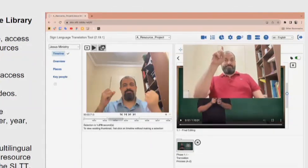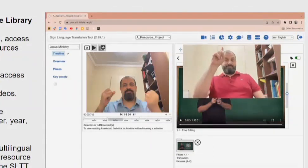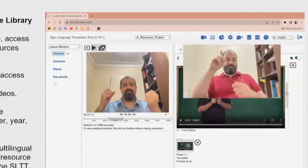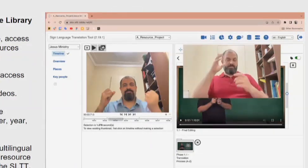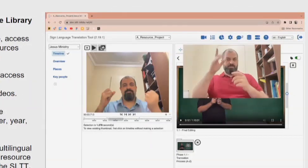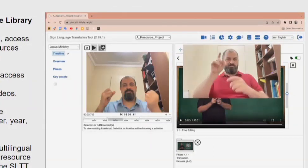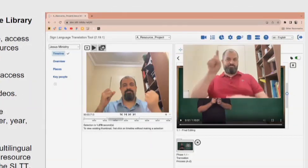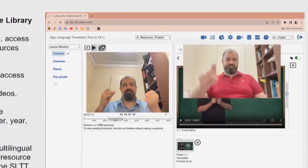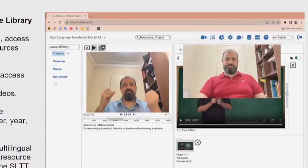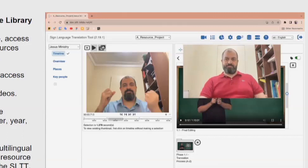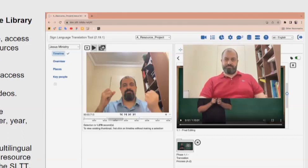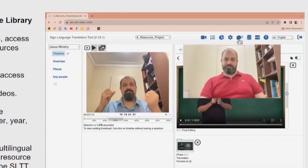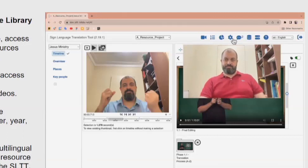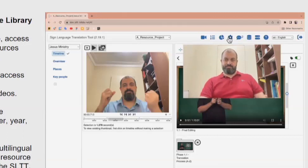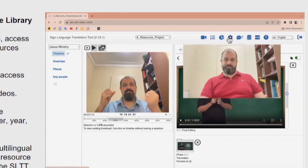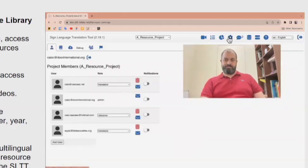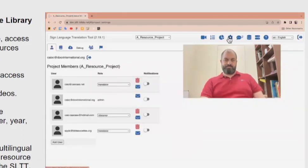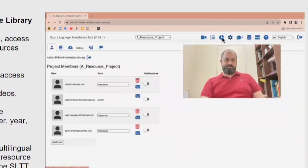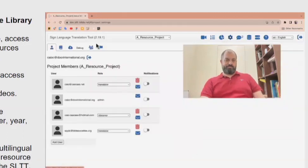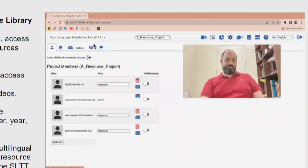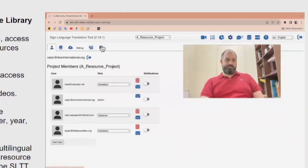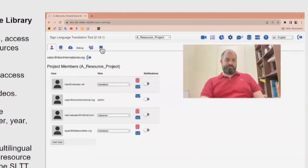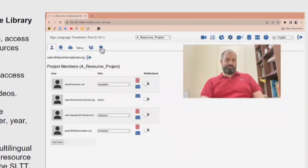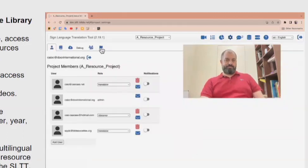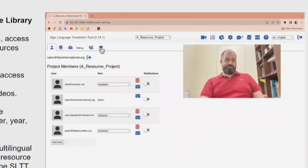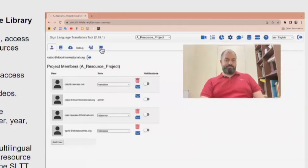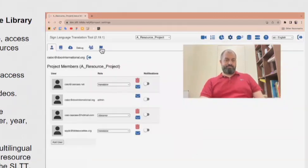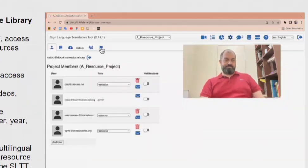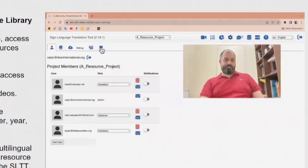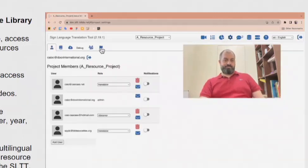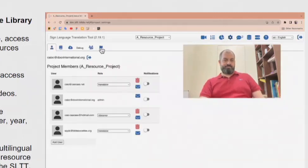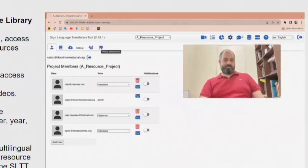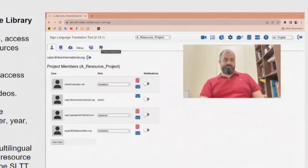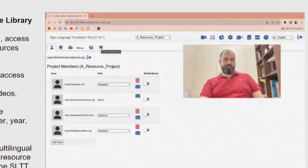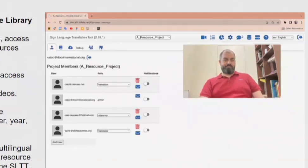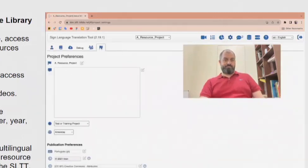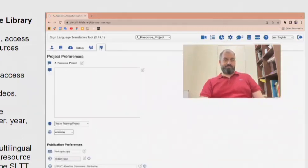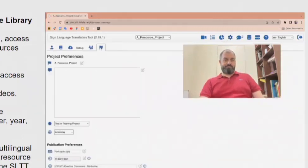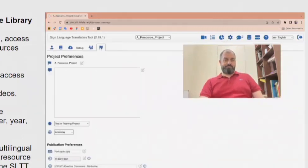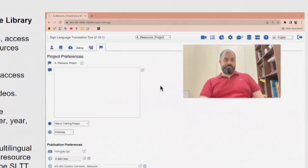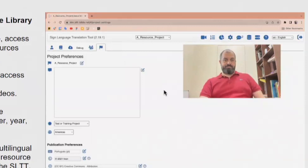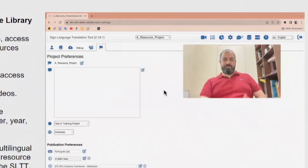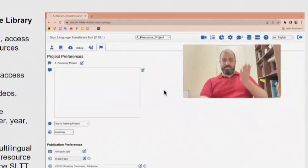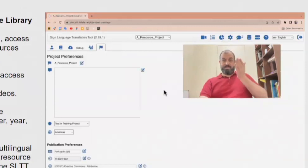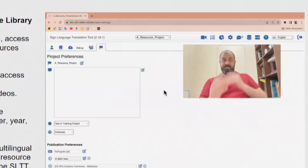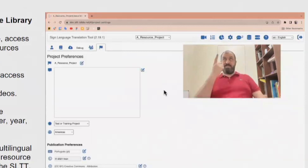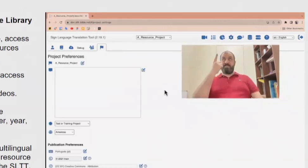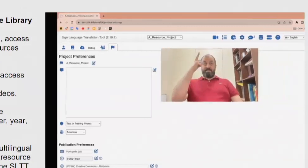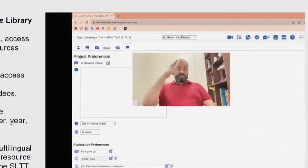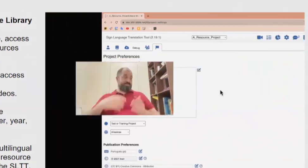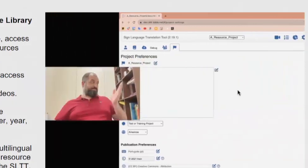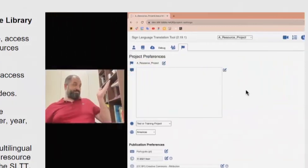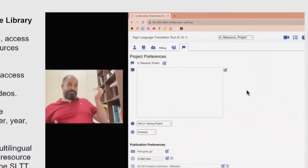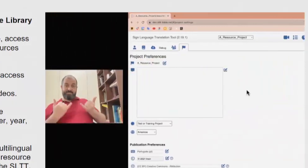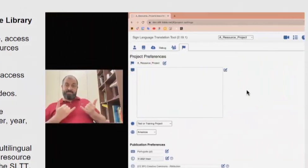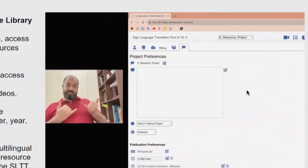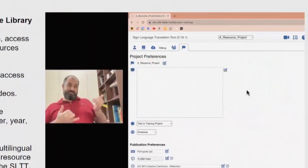So I'm going to click on the settings icon here.